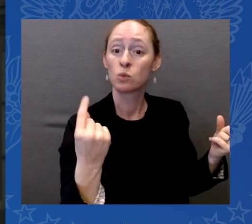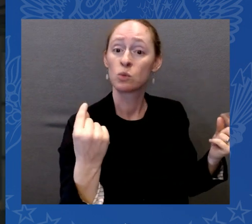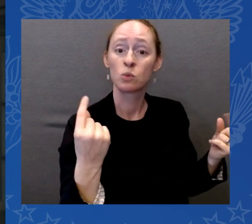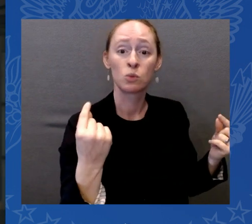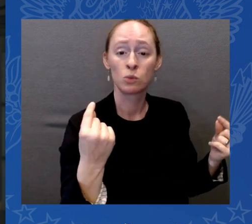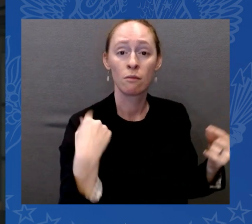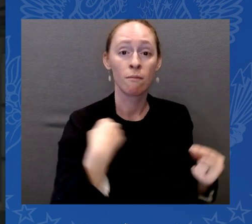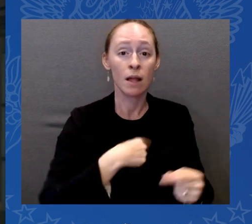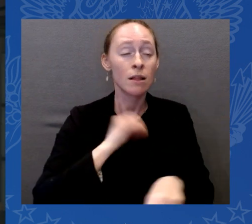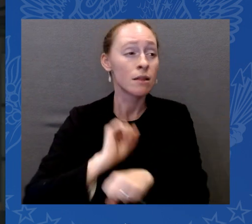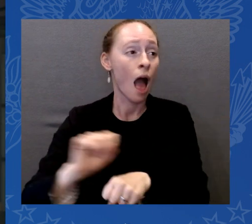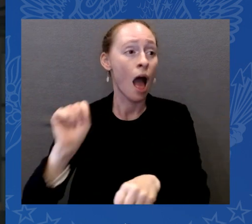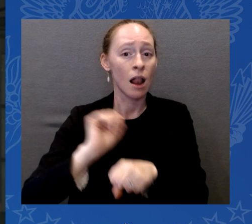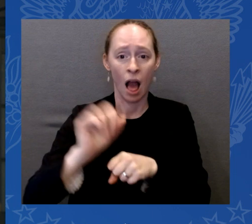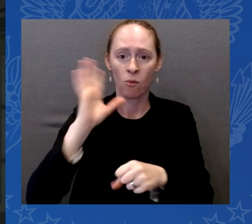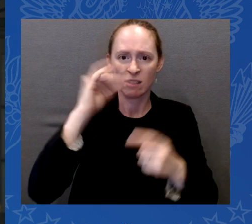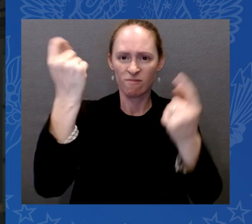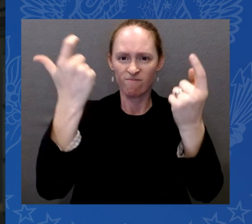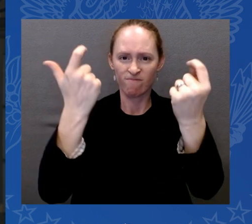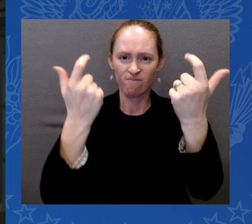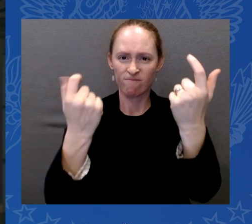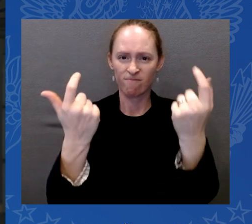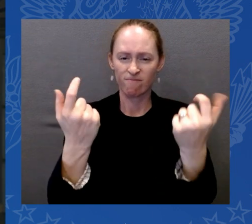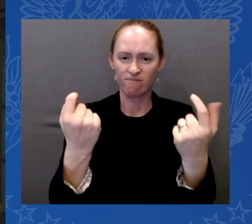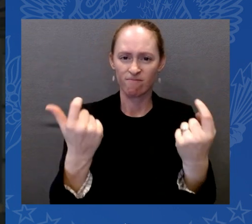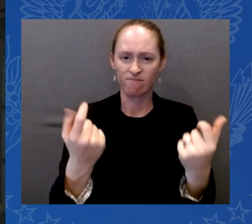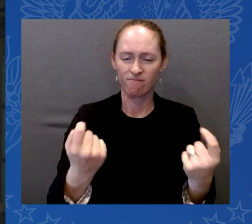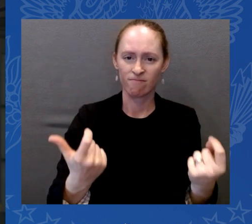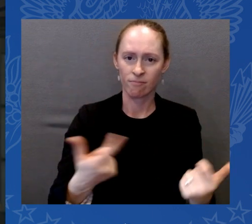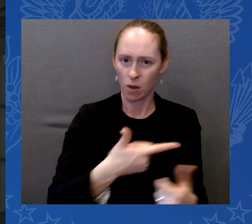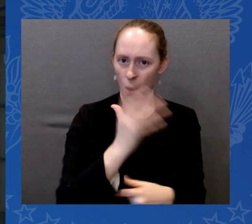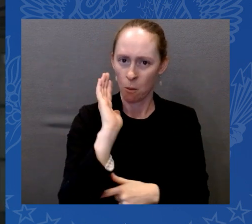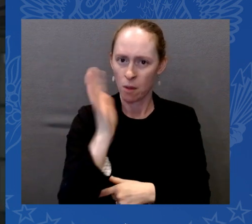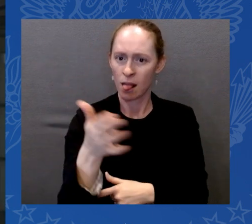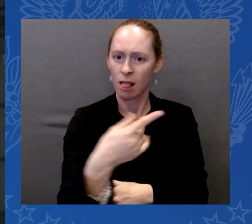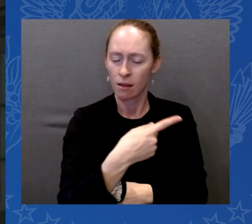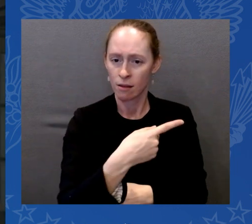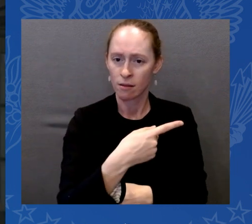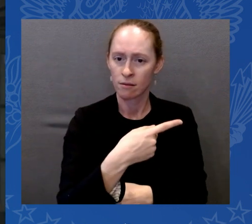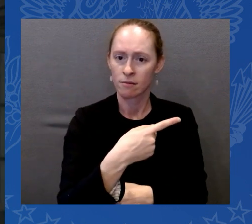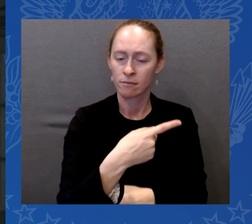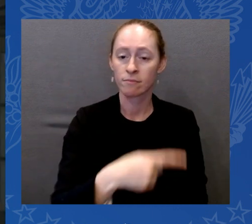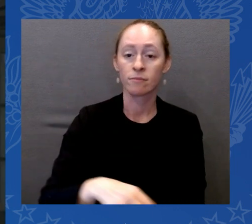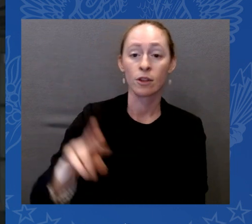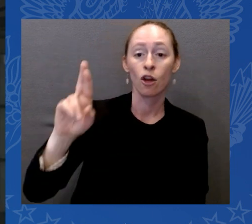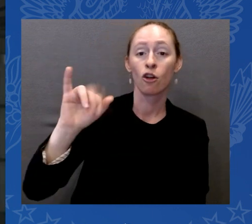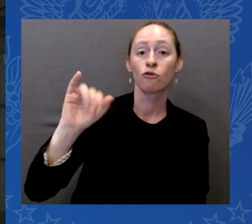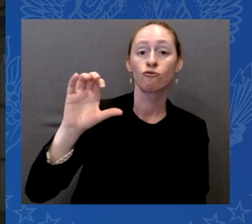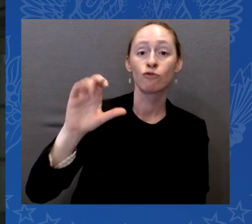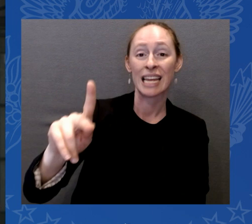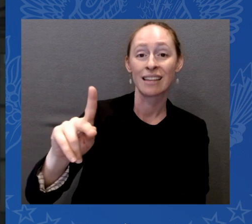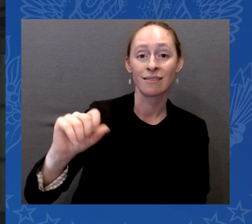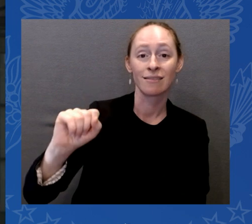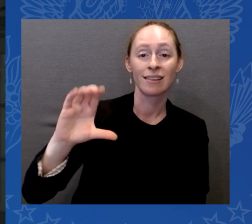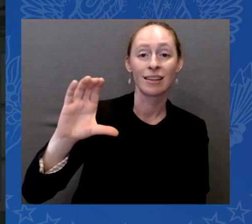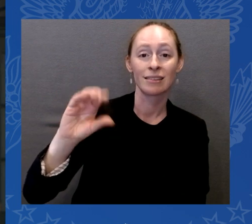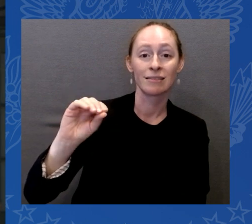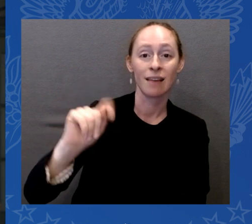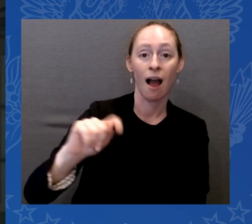Rick Scott of Florida, proposed a plan -- I wish I had enough copies to hand -- but go online and look at it. I really mean this.